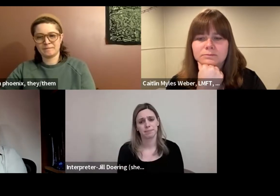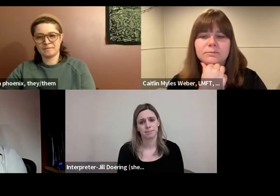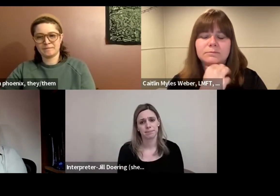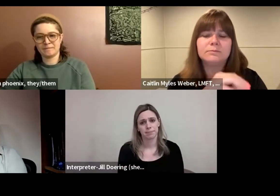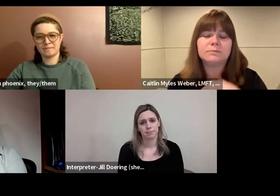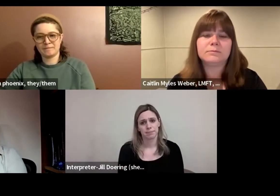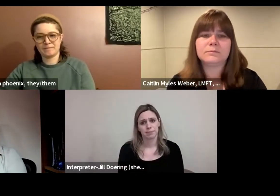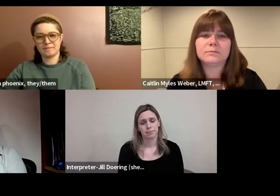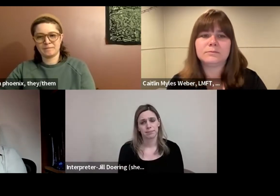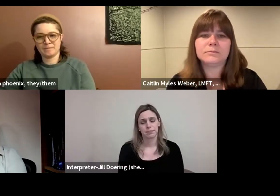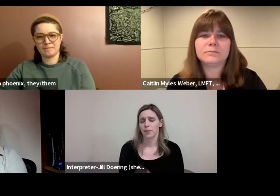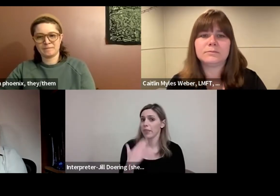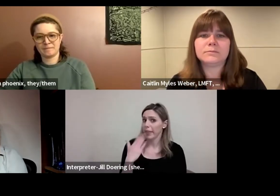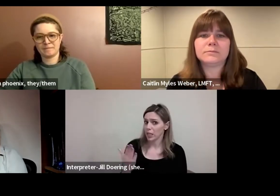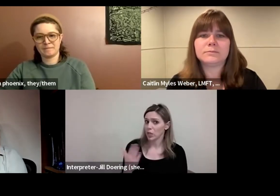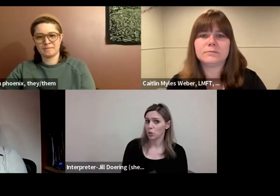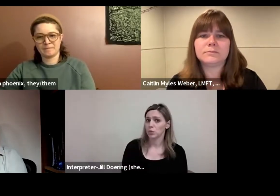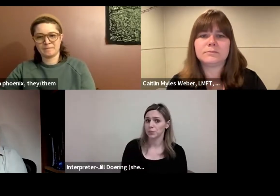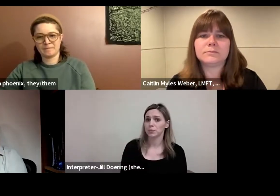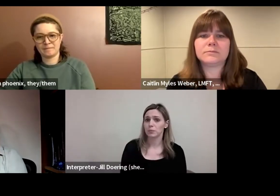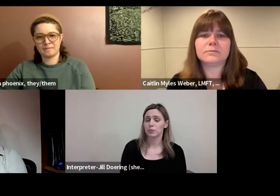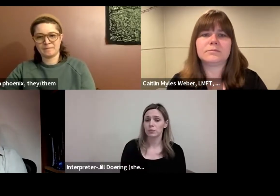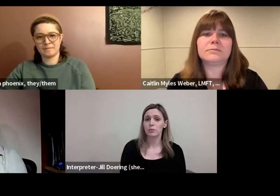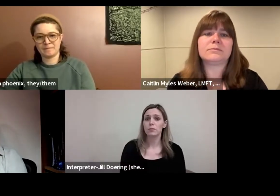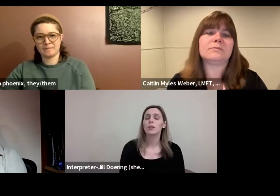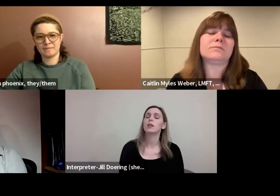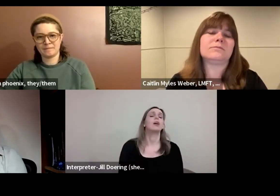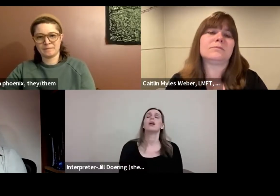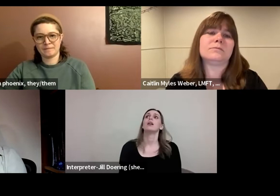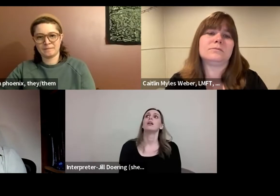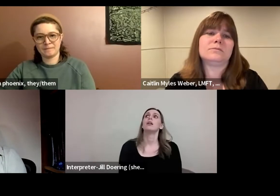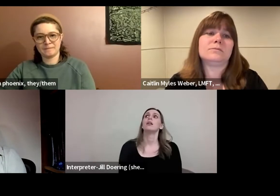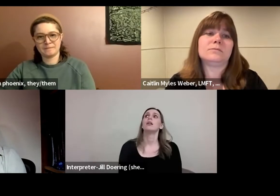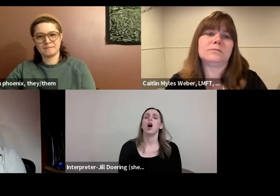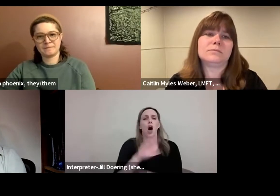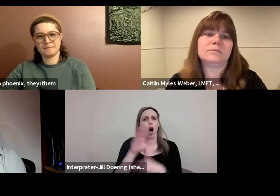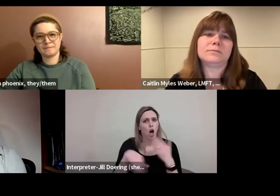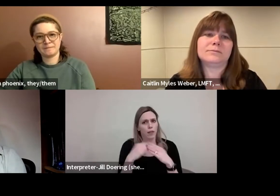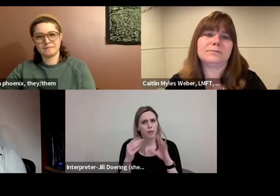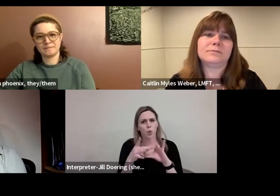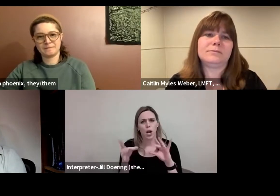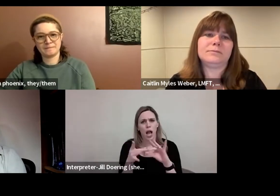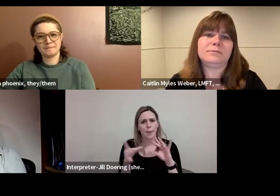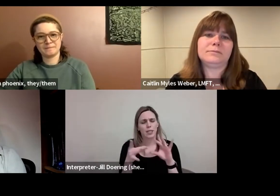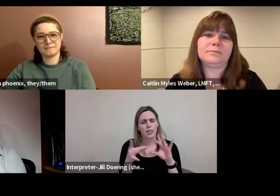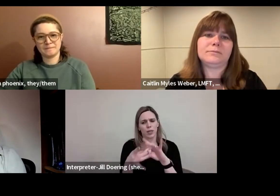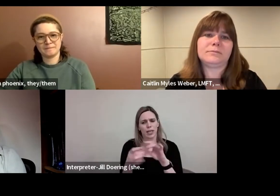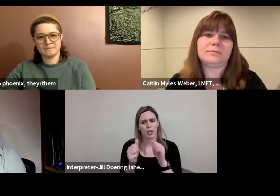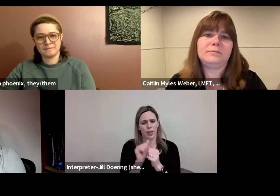Excellent, thank you. You know, I think when I was listening to all of you talk about different aspects of this,